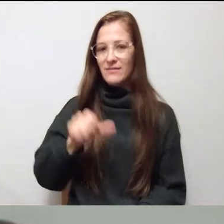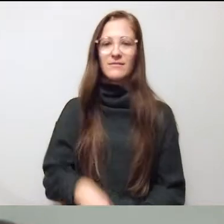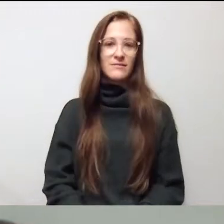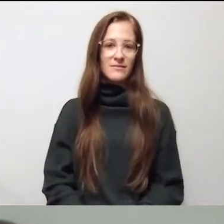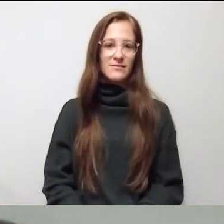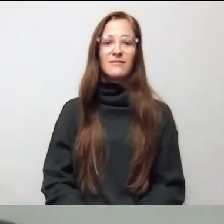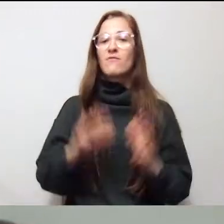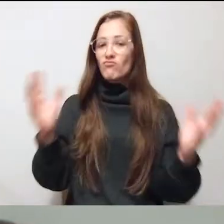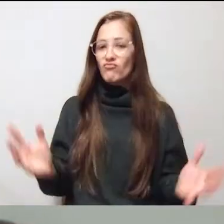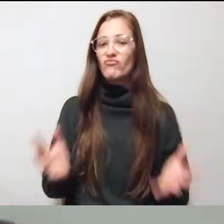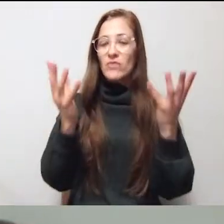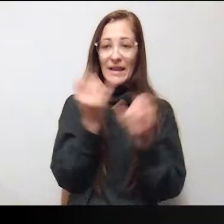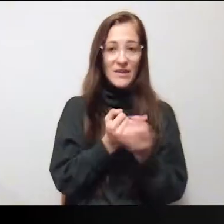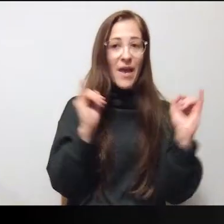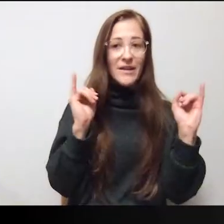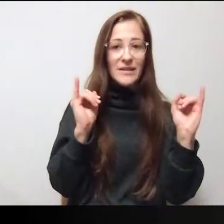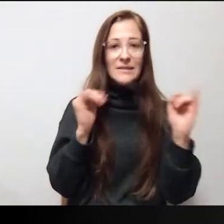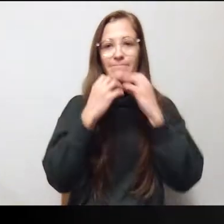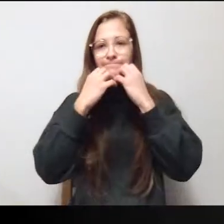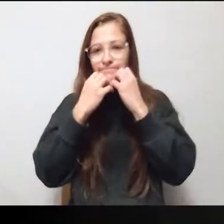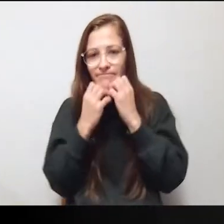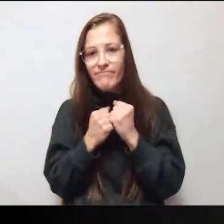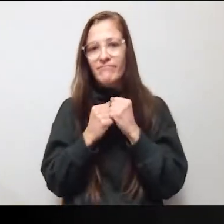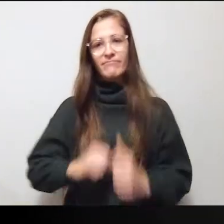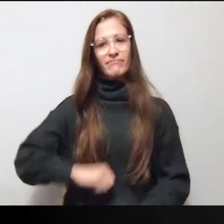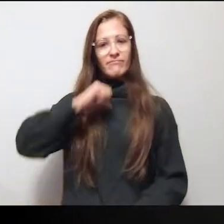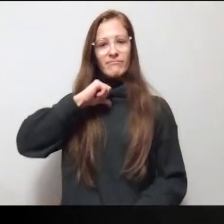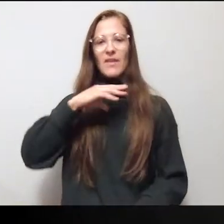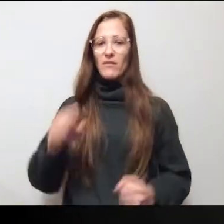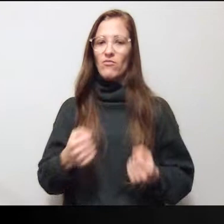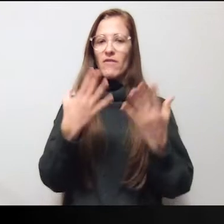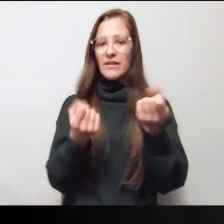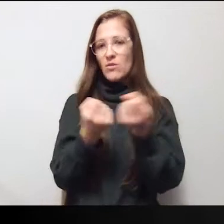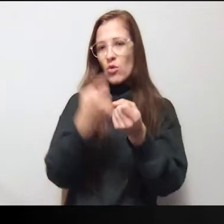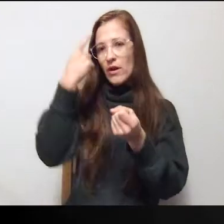and promotes independence, preserves dignity, and provides support for residents